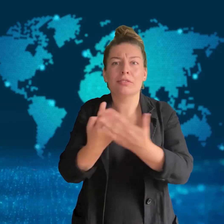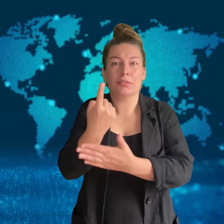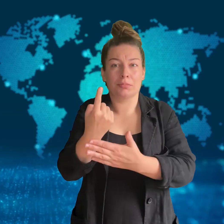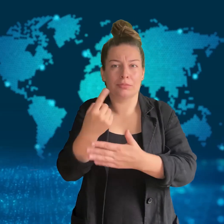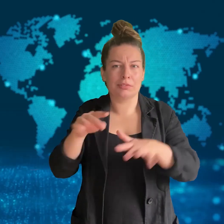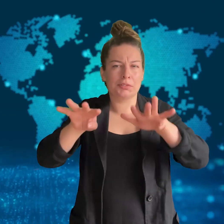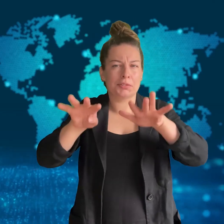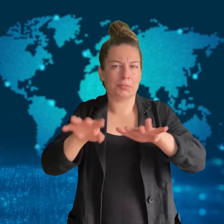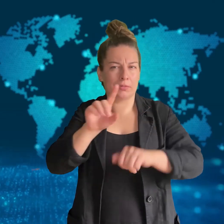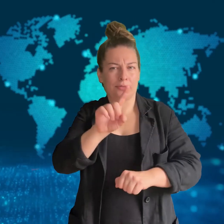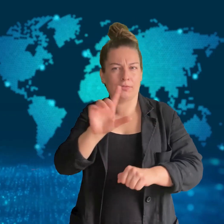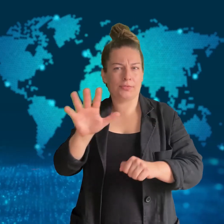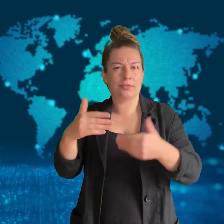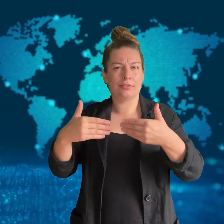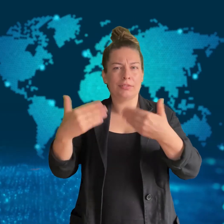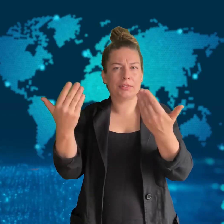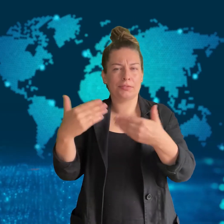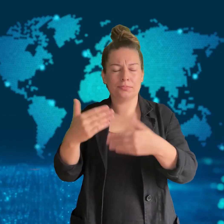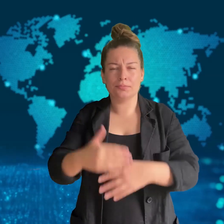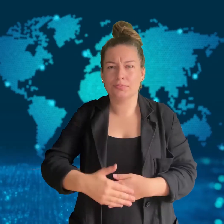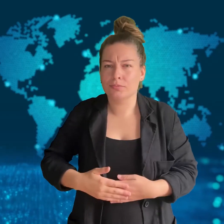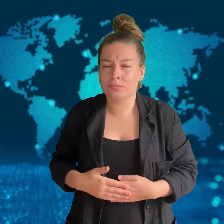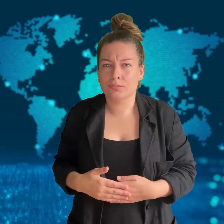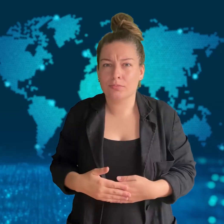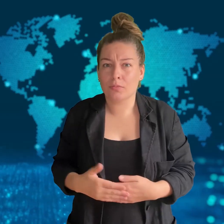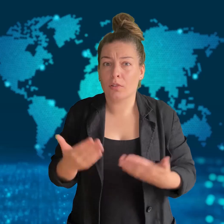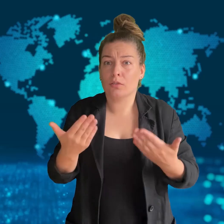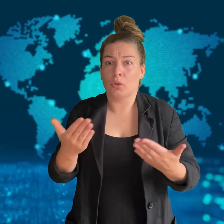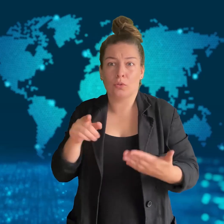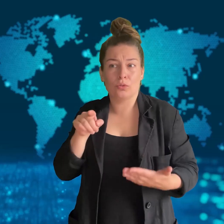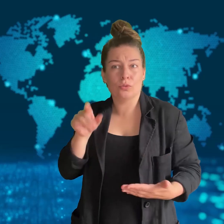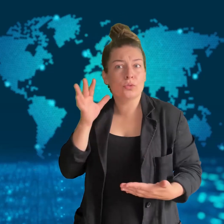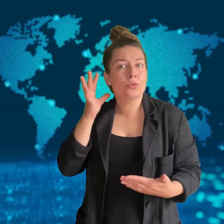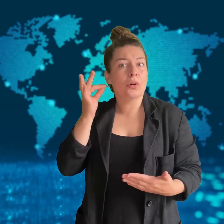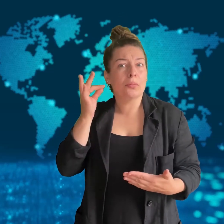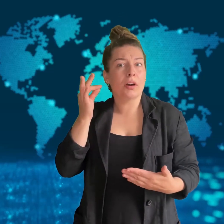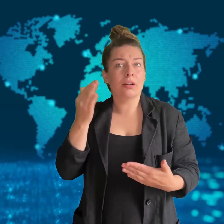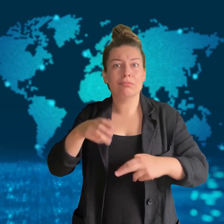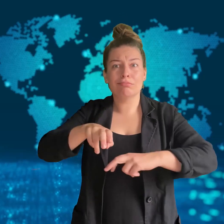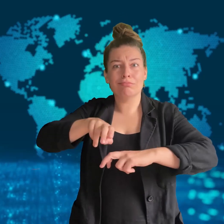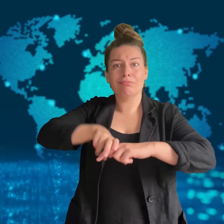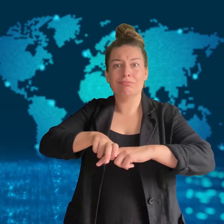She has a collar around her neck and an arm in the sling.